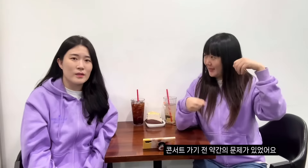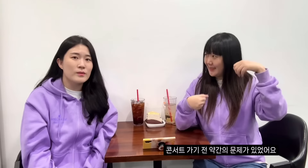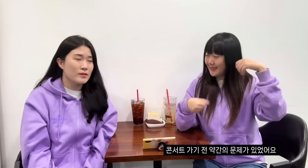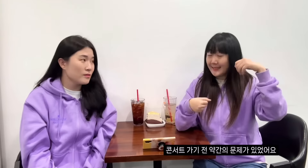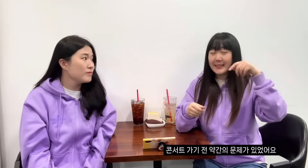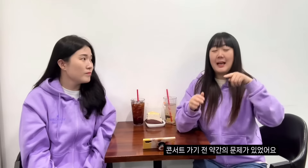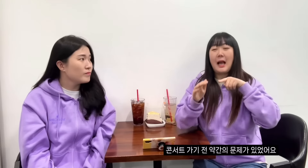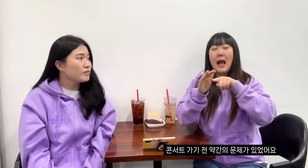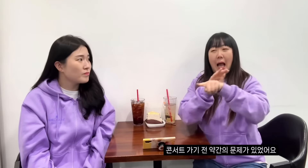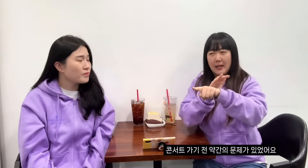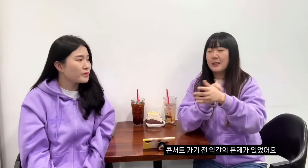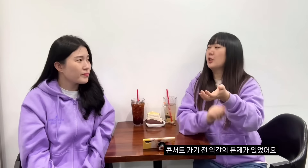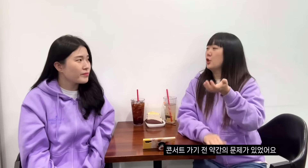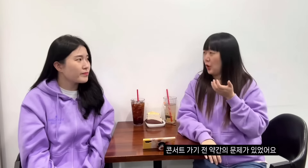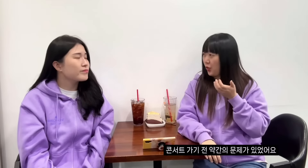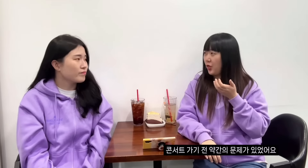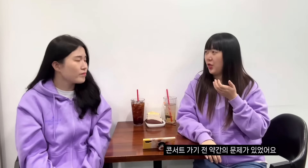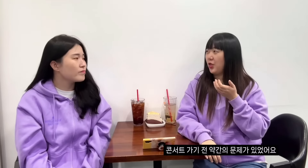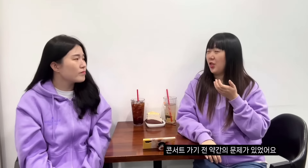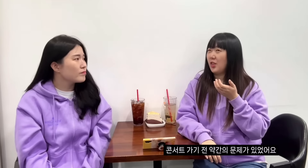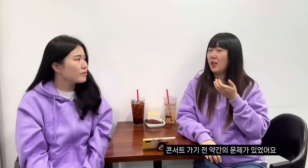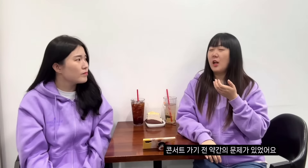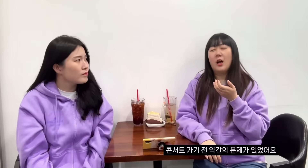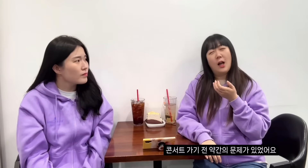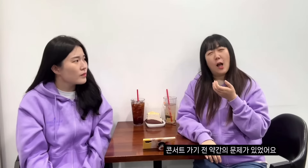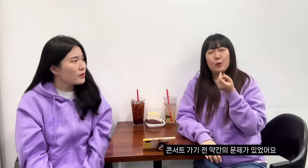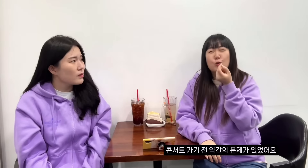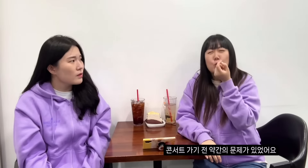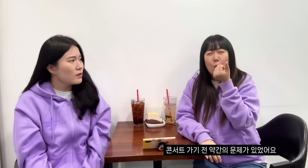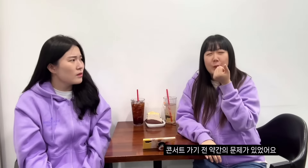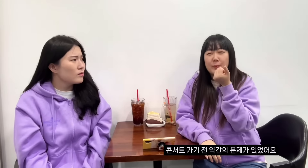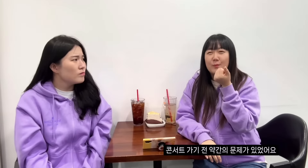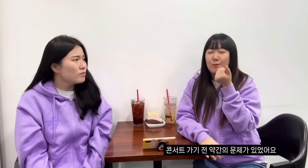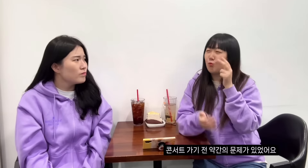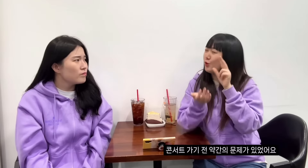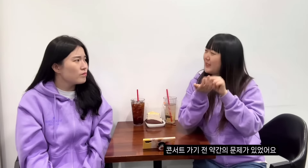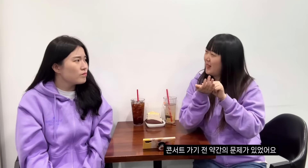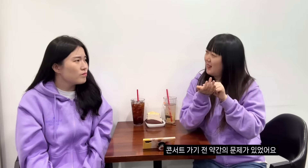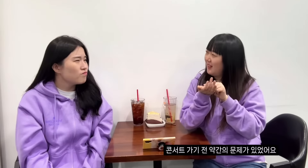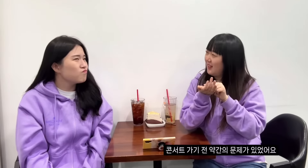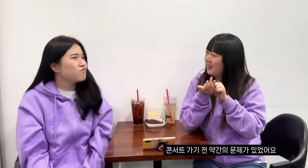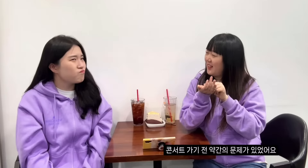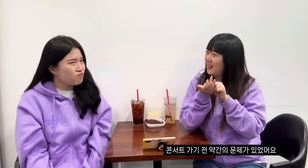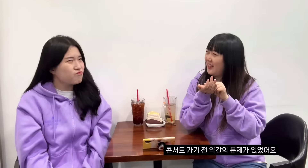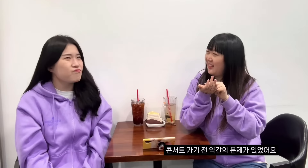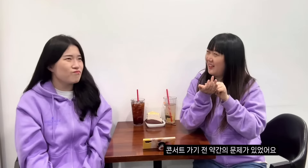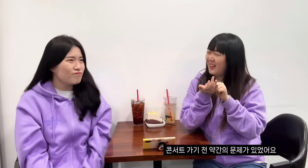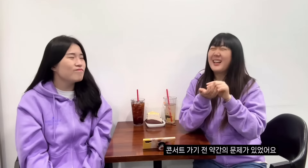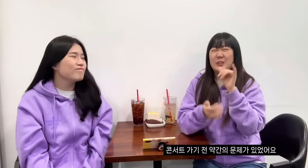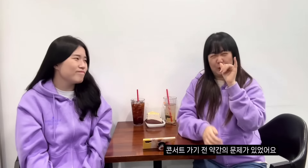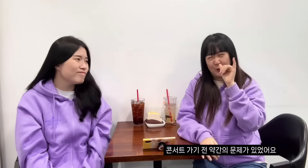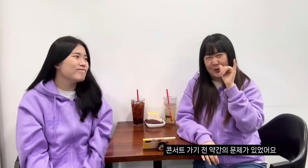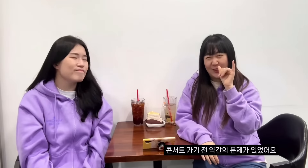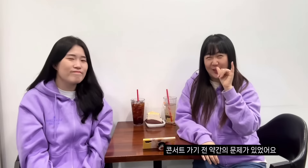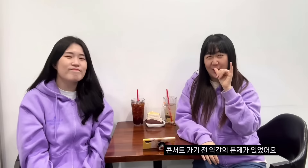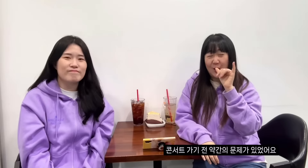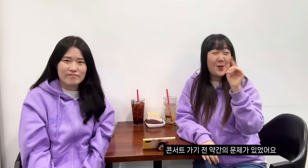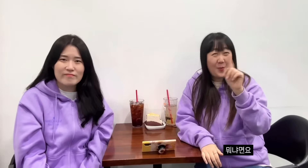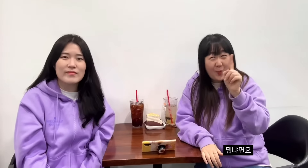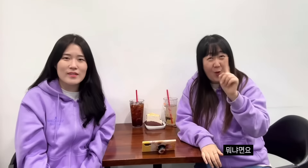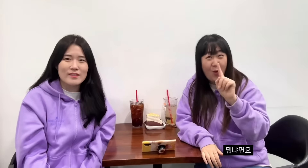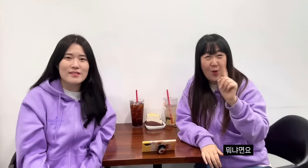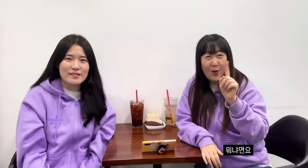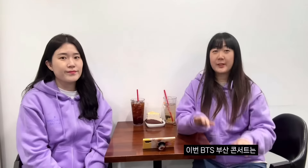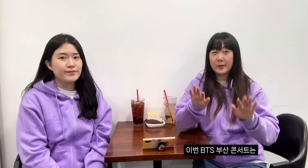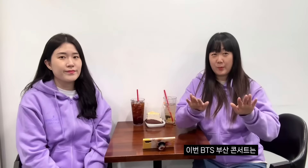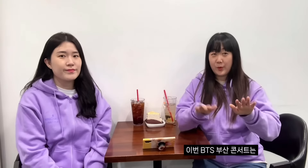I had a little problem before going to the concert.